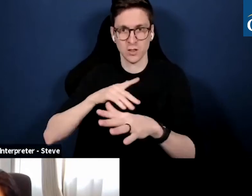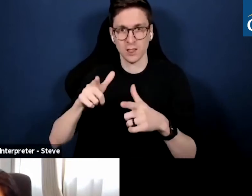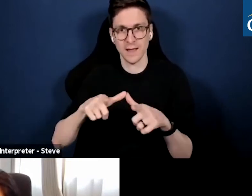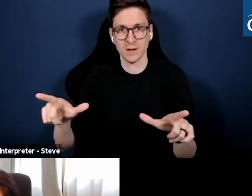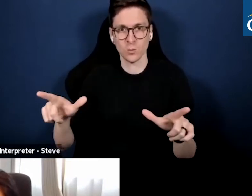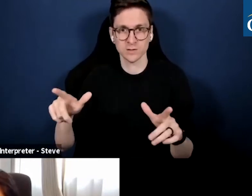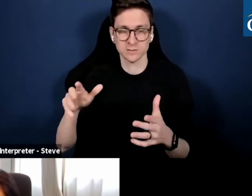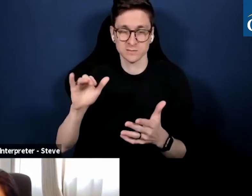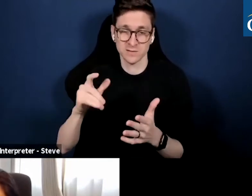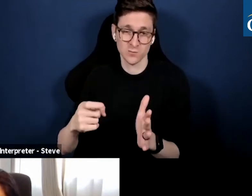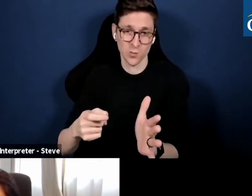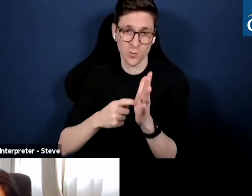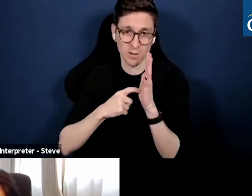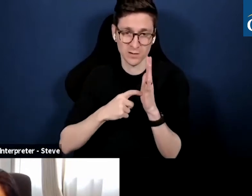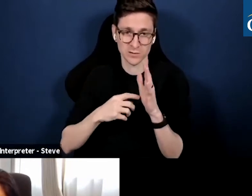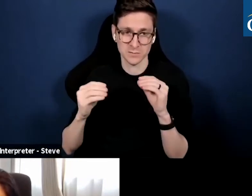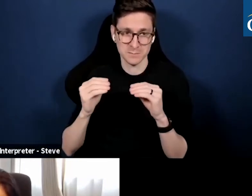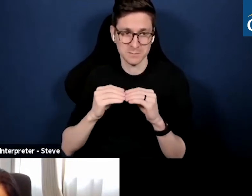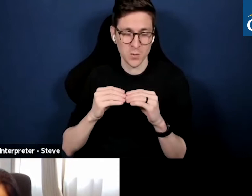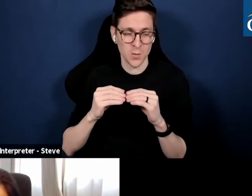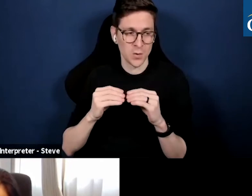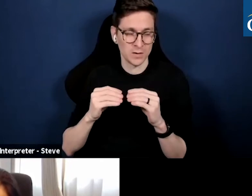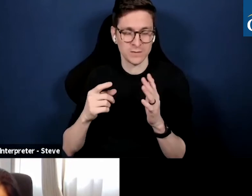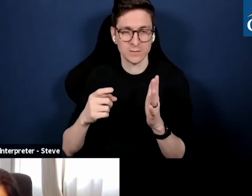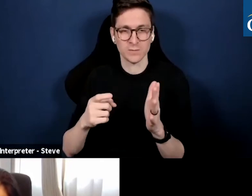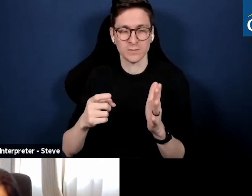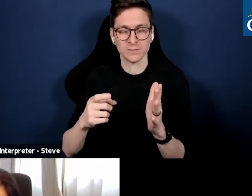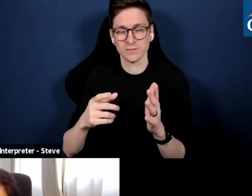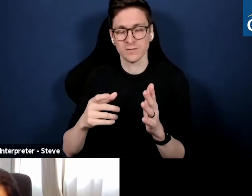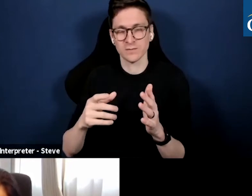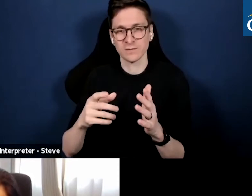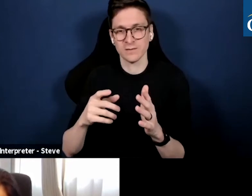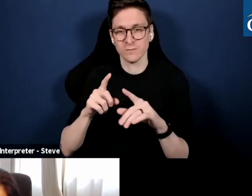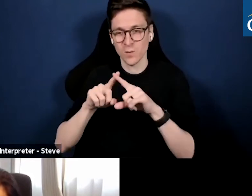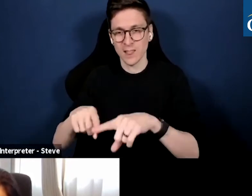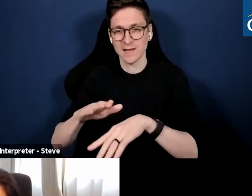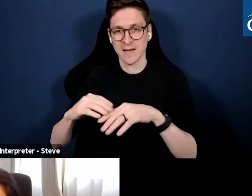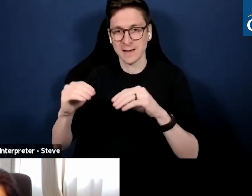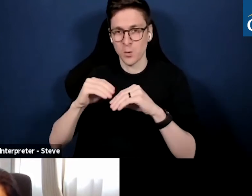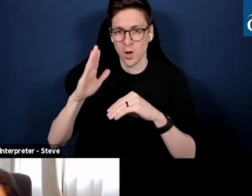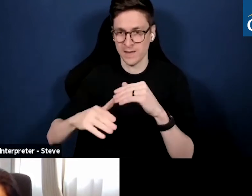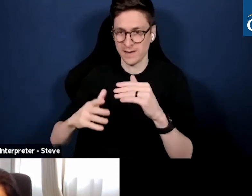than which relies much more than hand movements through space it also incorporates